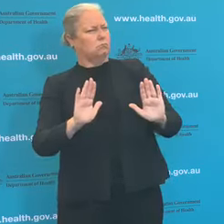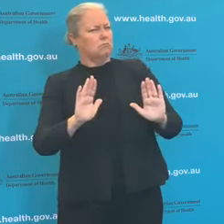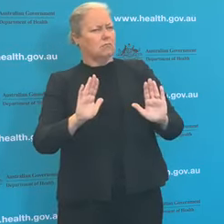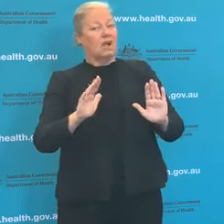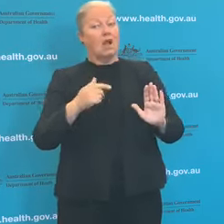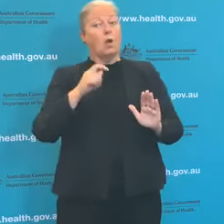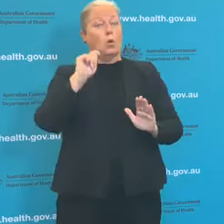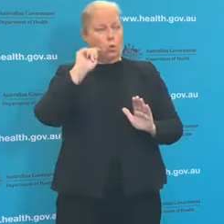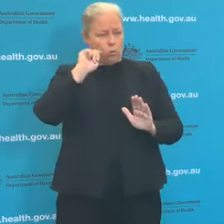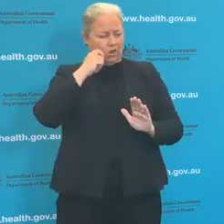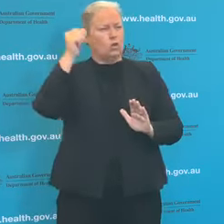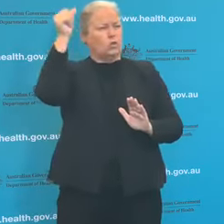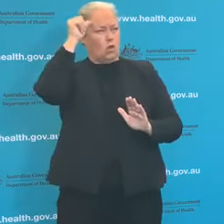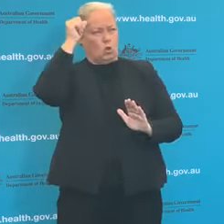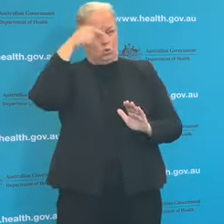week, so I believe that they will be in place.